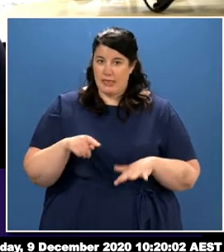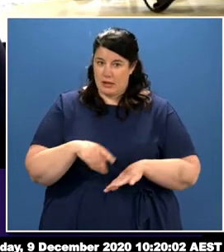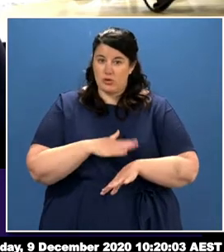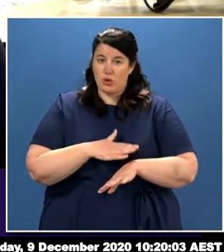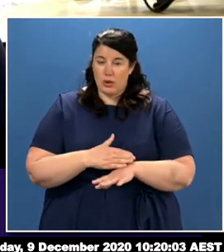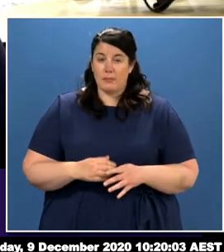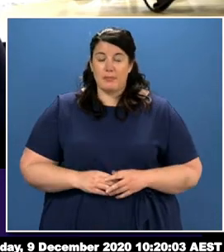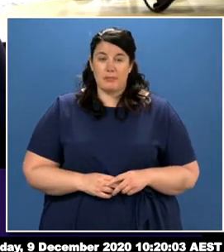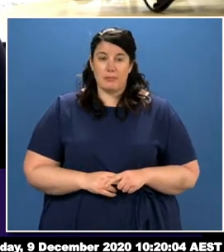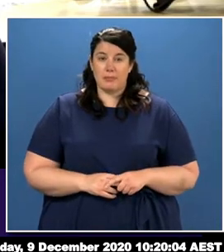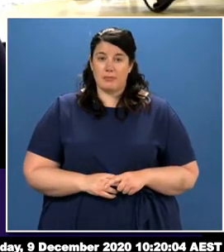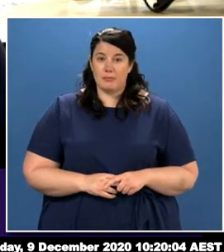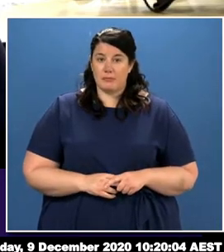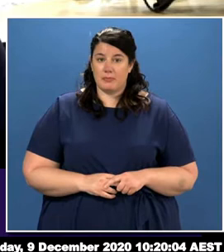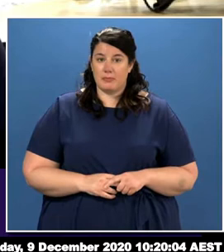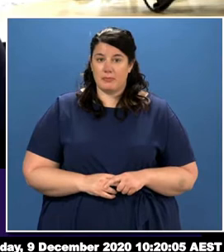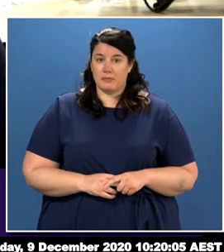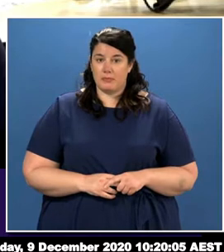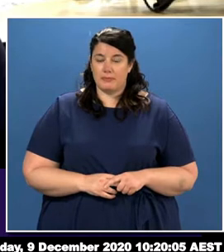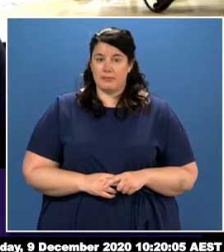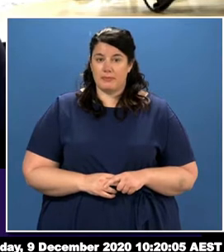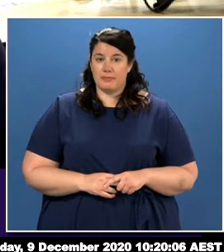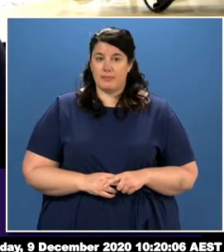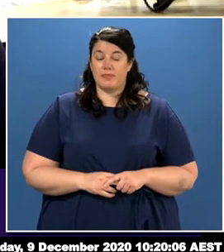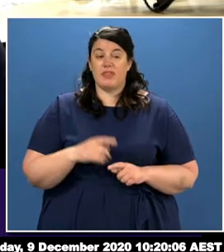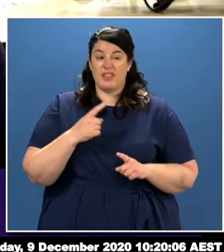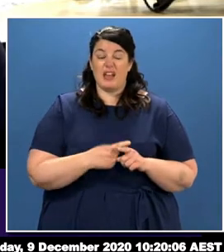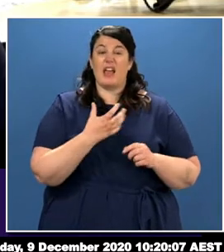And then in terms of the proceedings in Queensland, you know, there